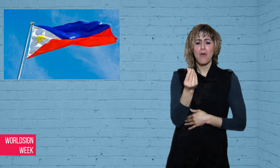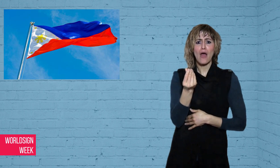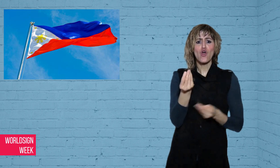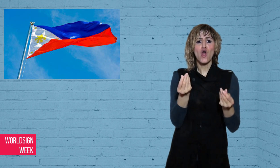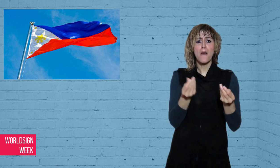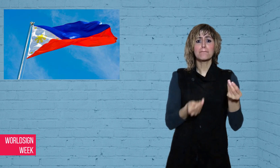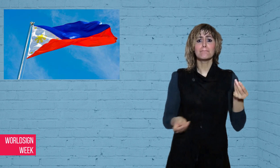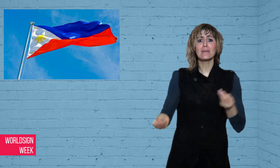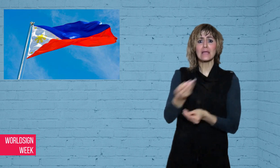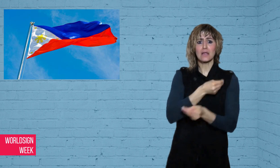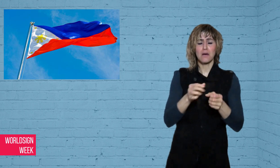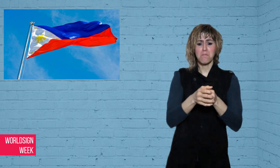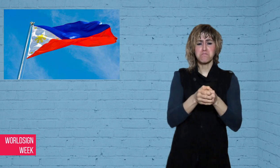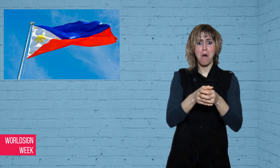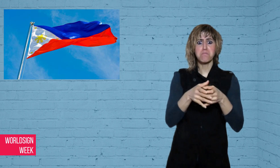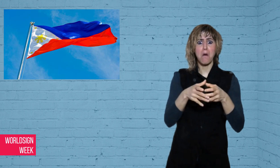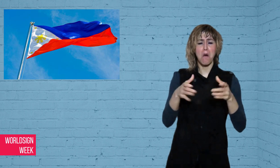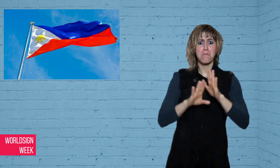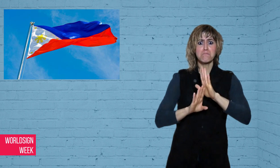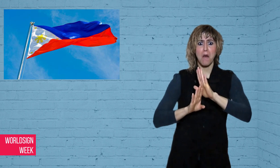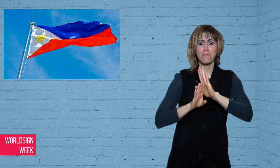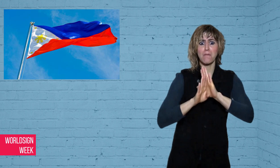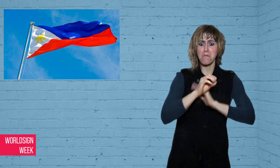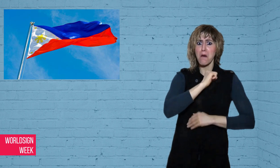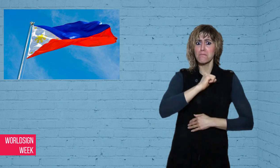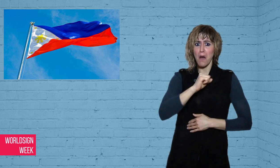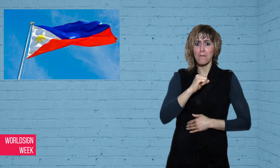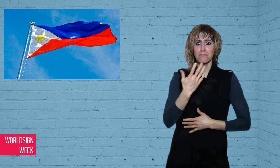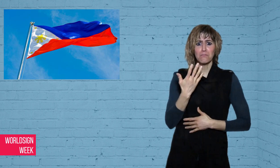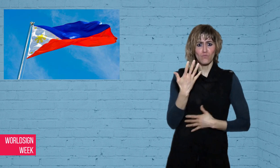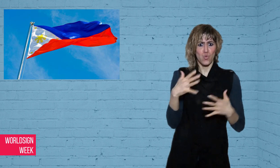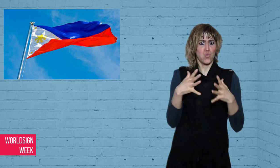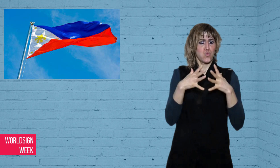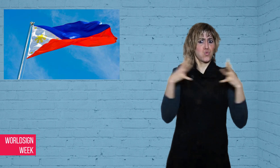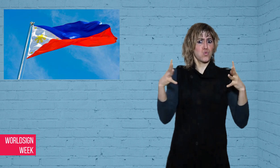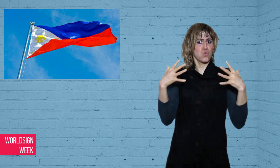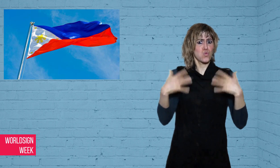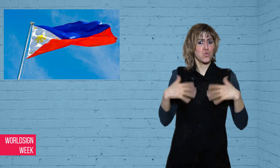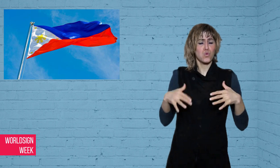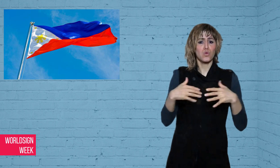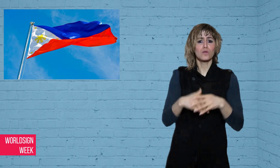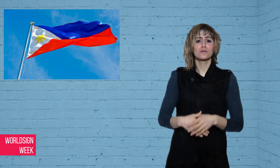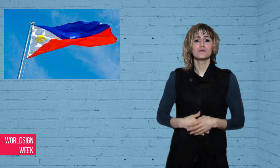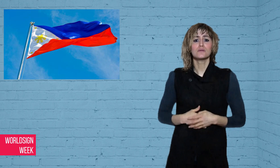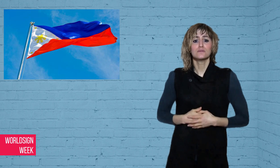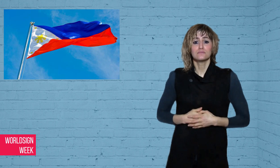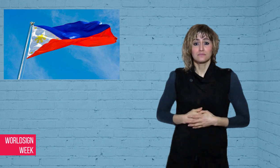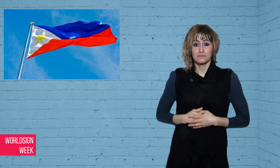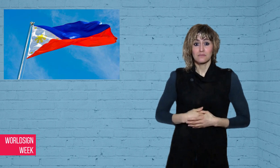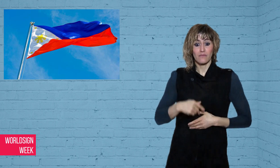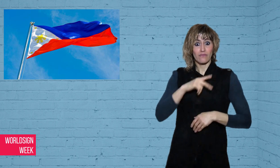growing economies, and is on track to